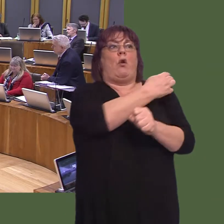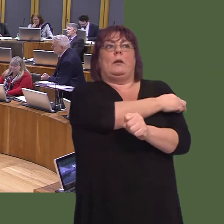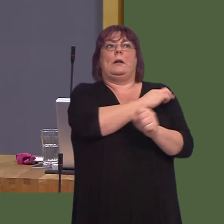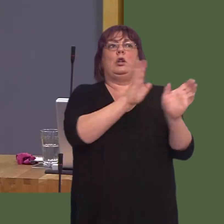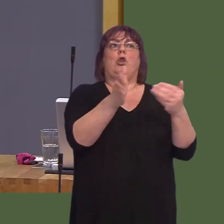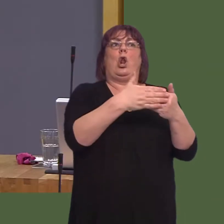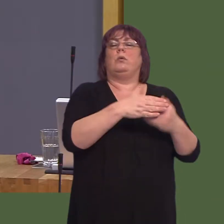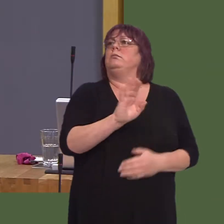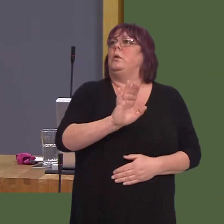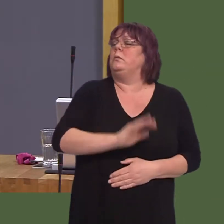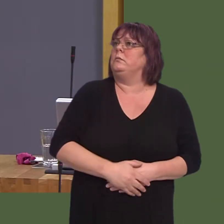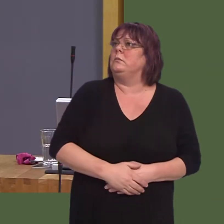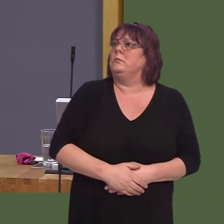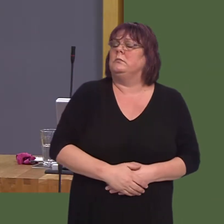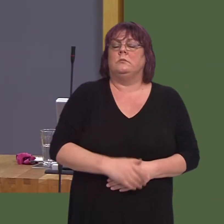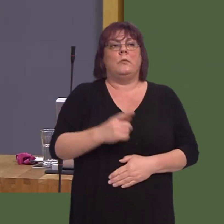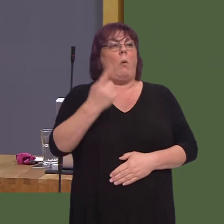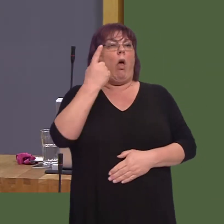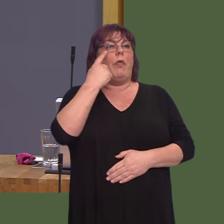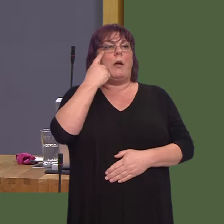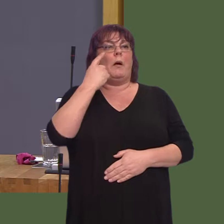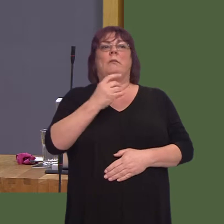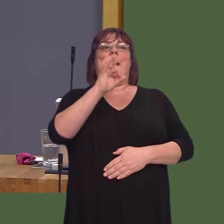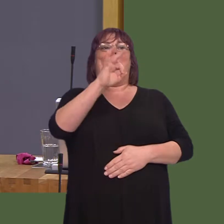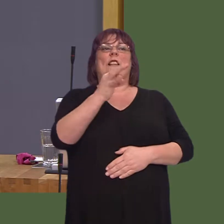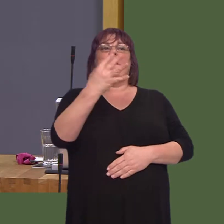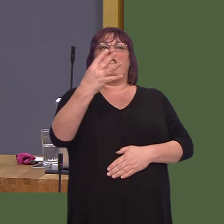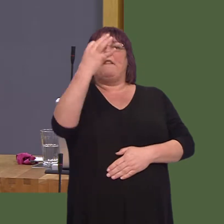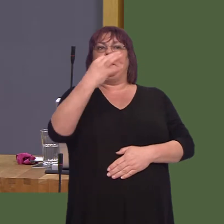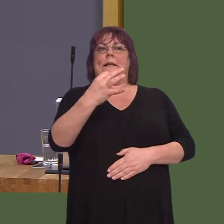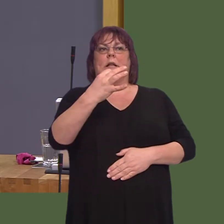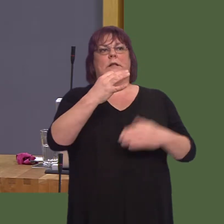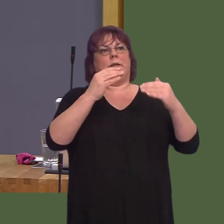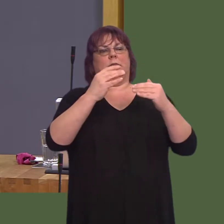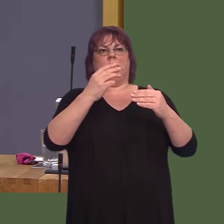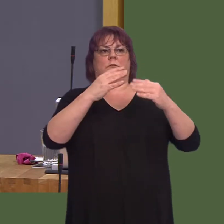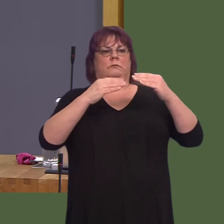With bed occupancy across the NHS over the safe level of 85 per cent for the last seven